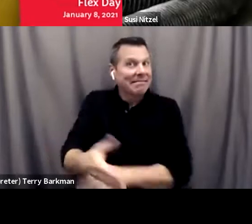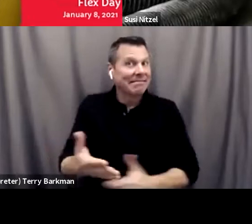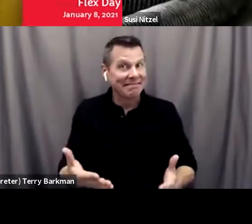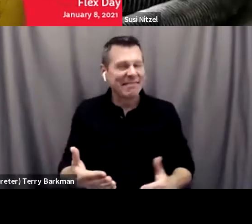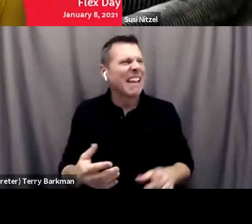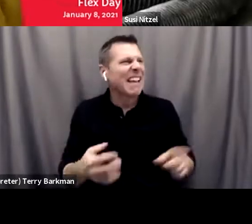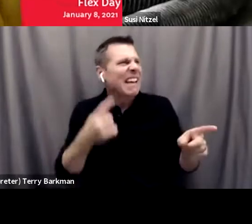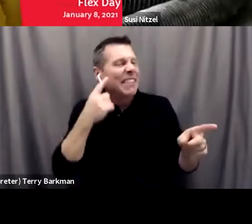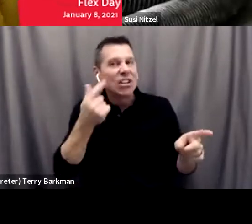question.